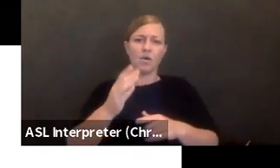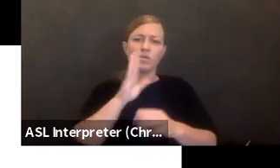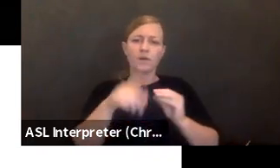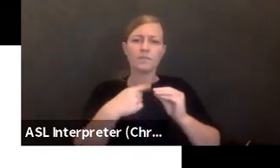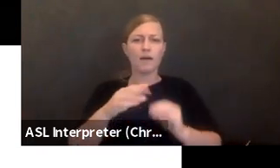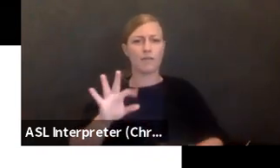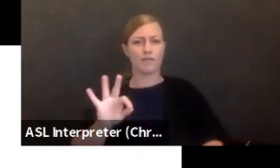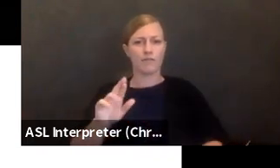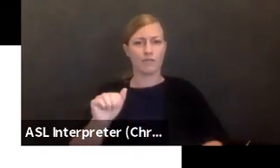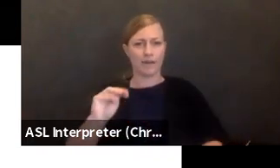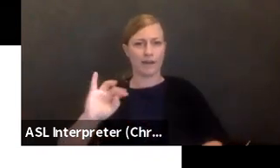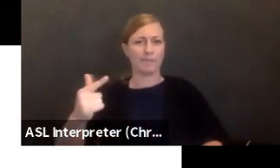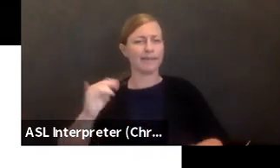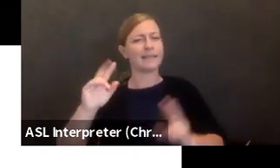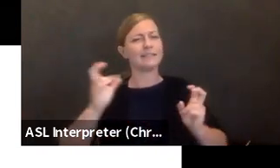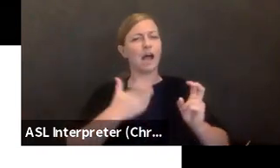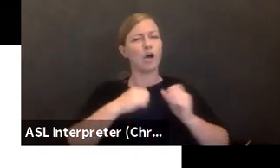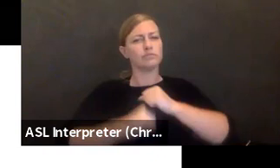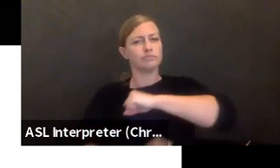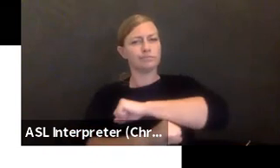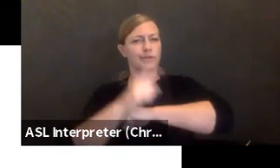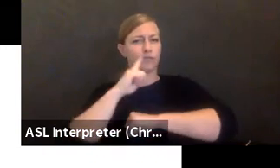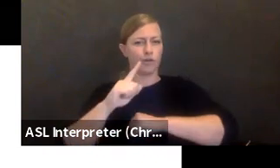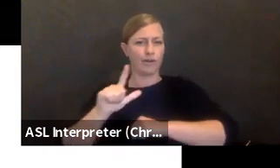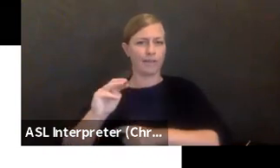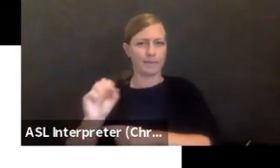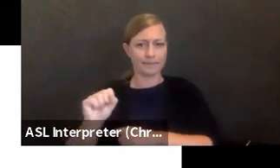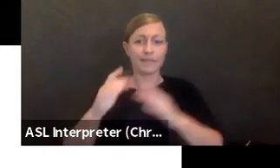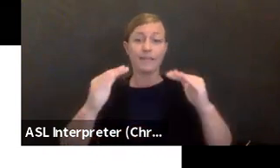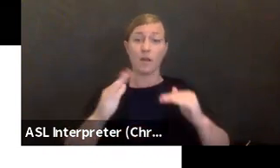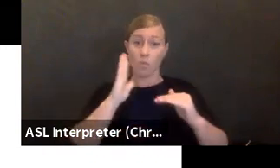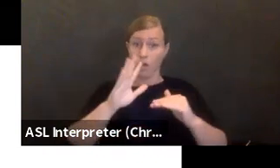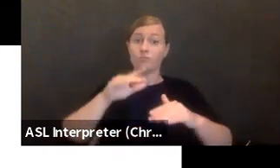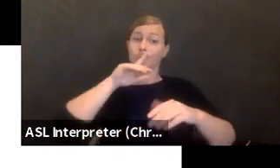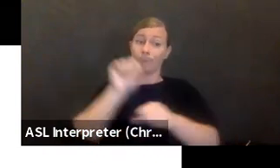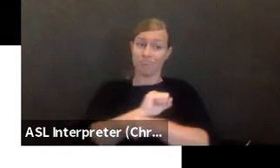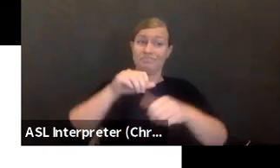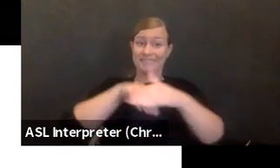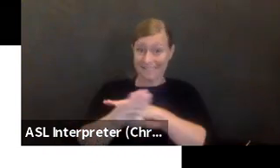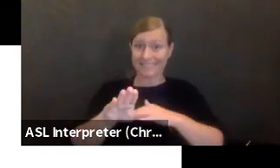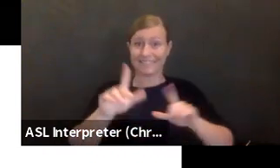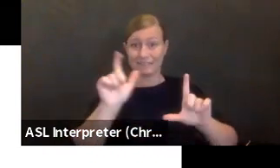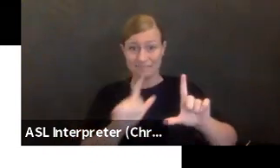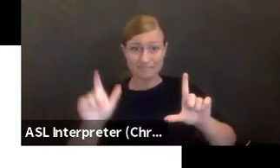we are about to look at our framing,